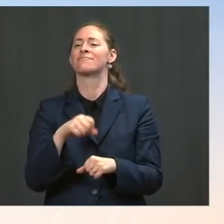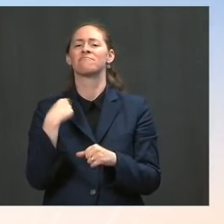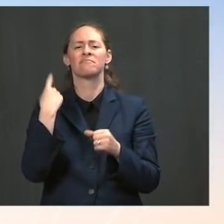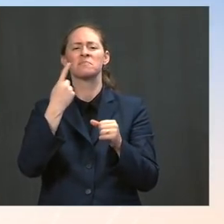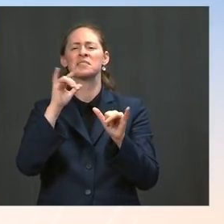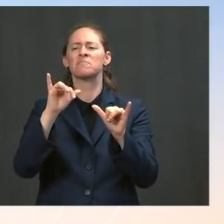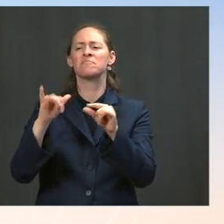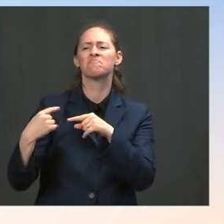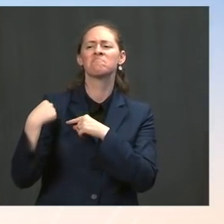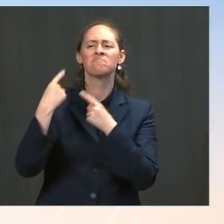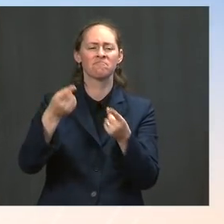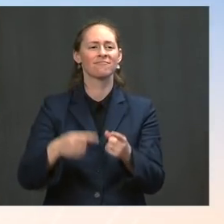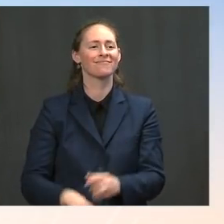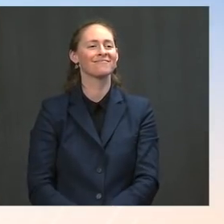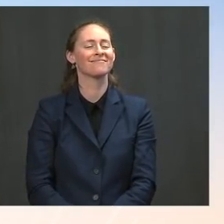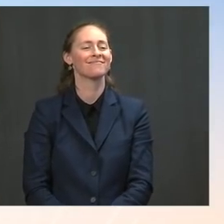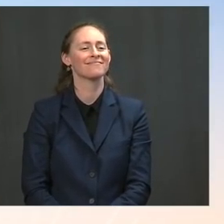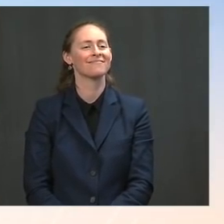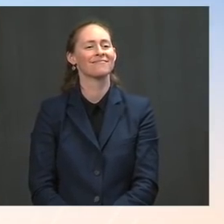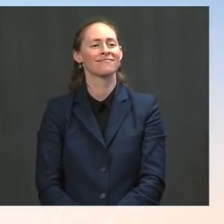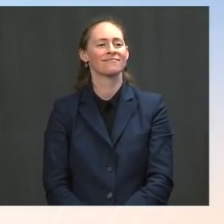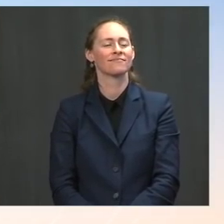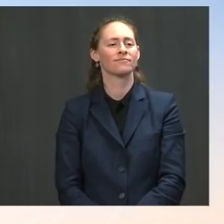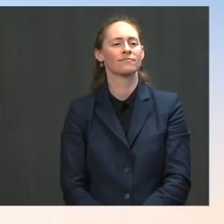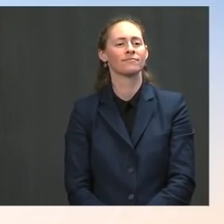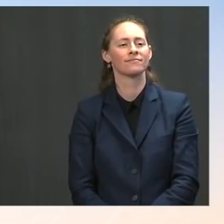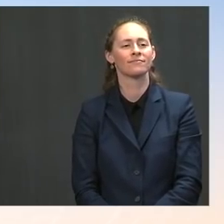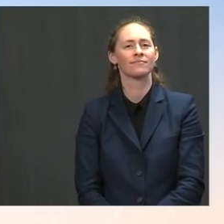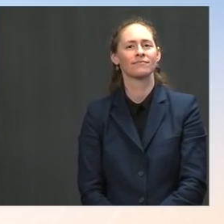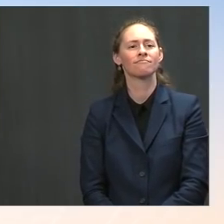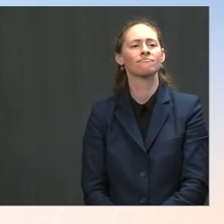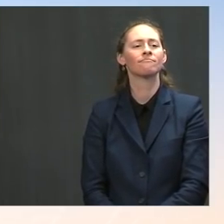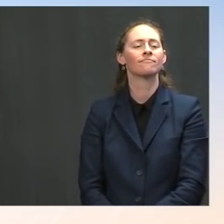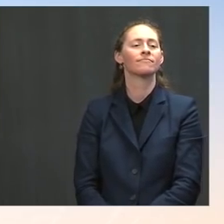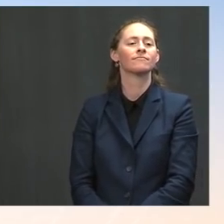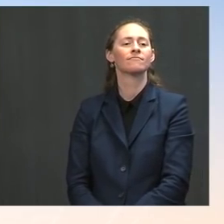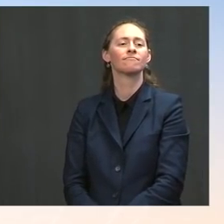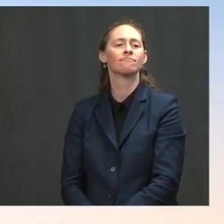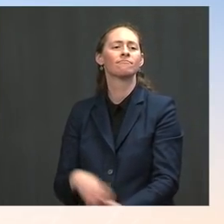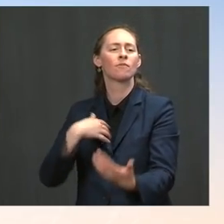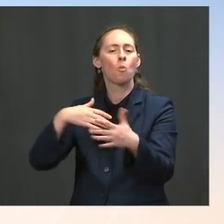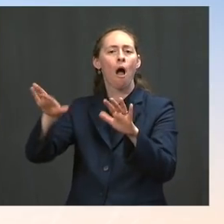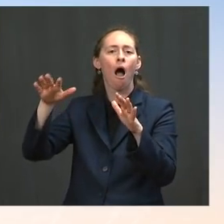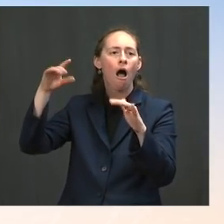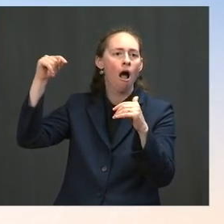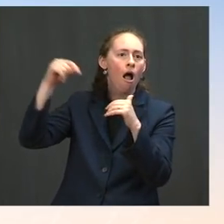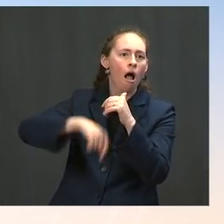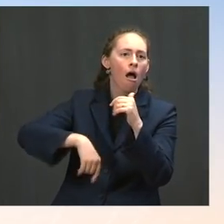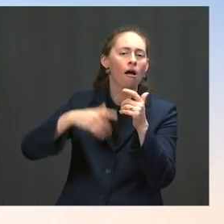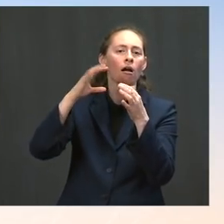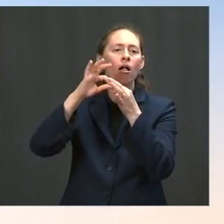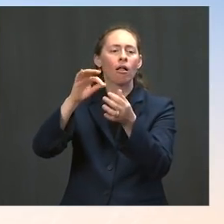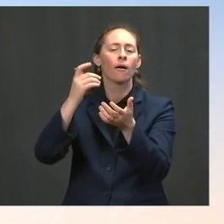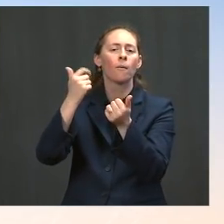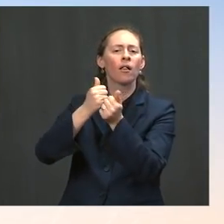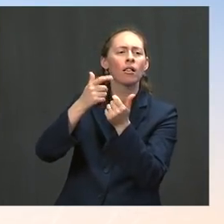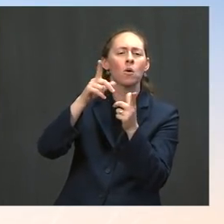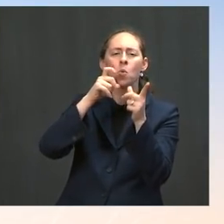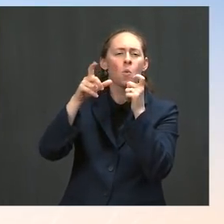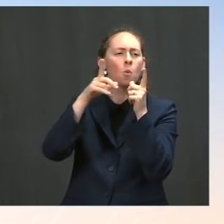The Press: On the -- I know you don't want to get into specifics of the infrastructure negotiations on payfors, but how confident is the President that the bipartisan framework,